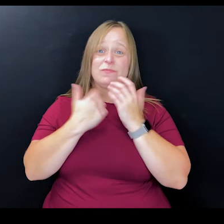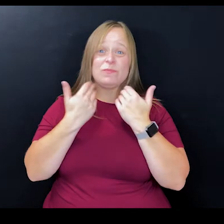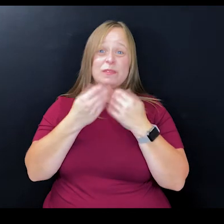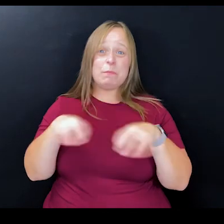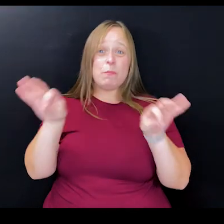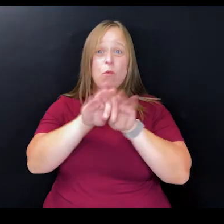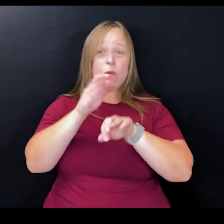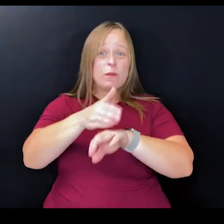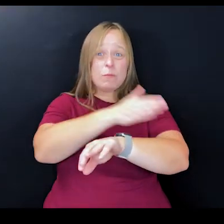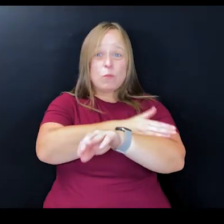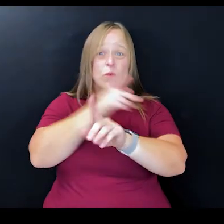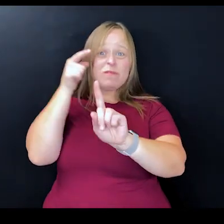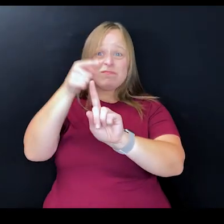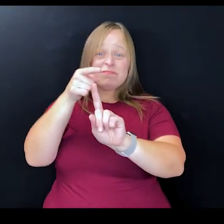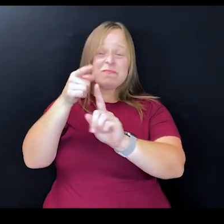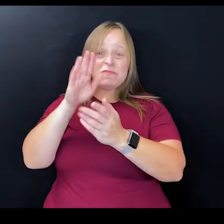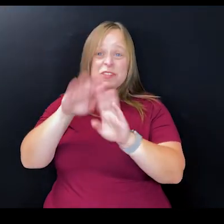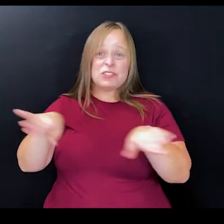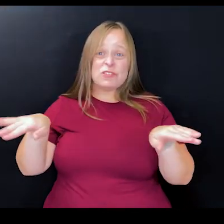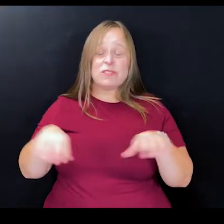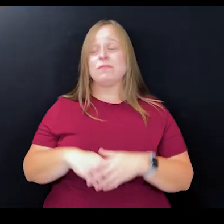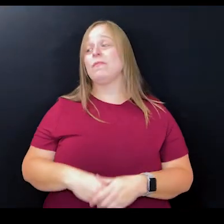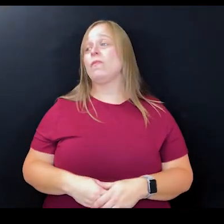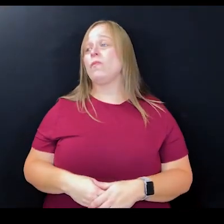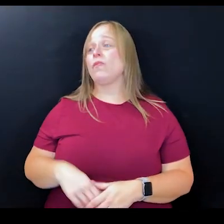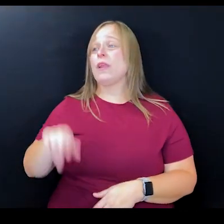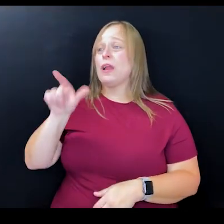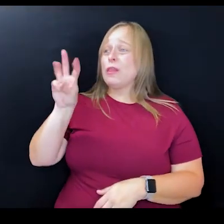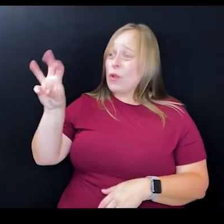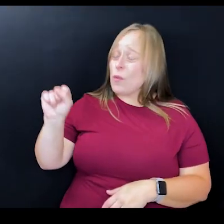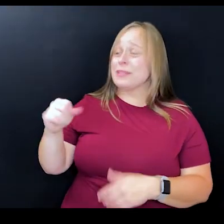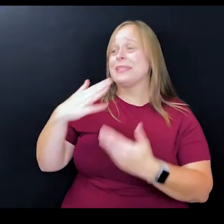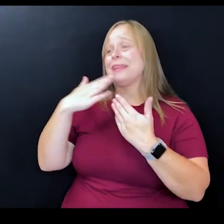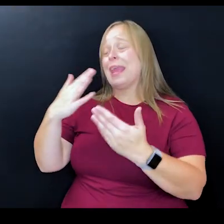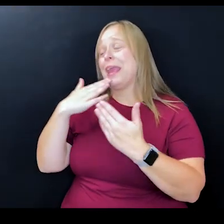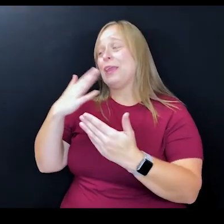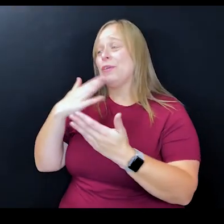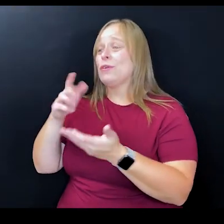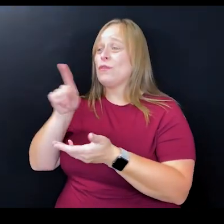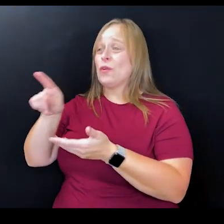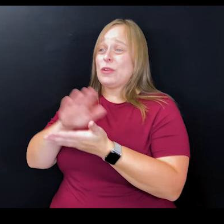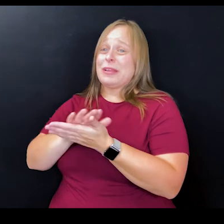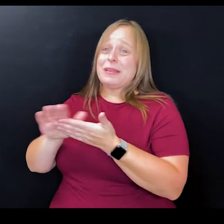to improve outcomes for kids. Well, thank you for your kind words, Julie.